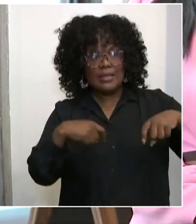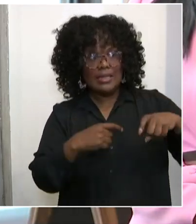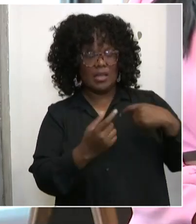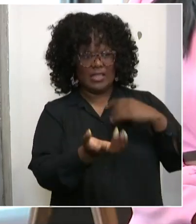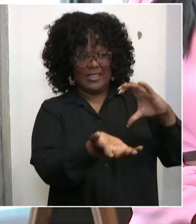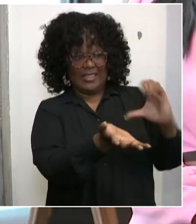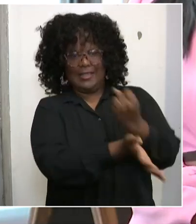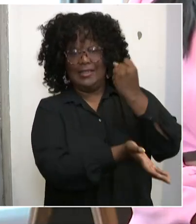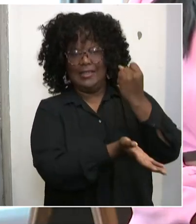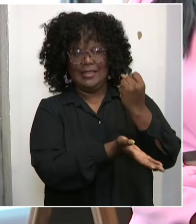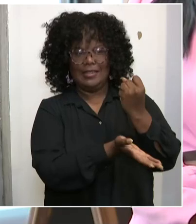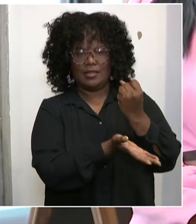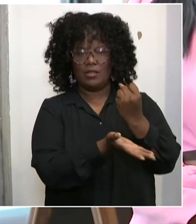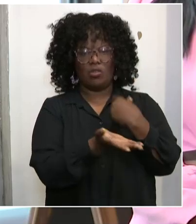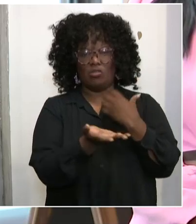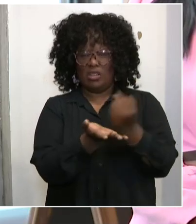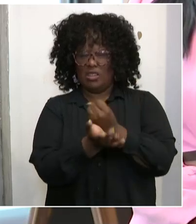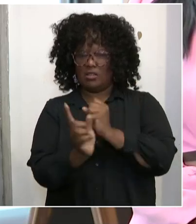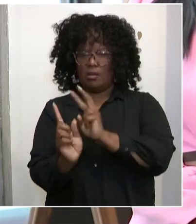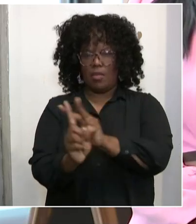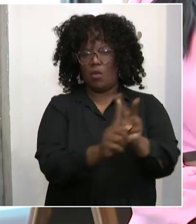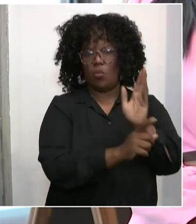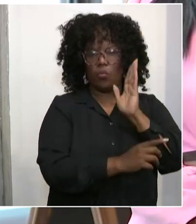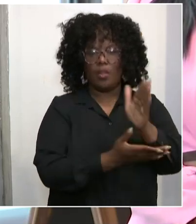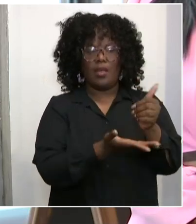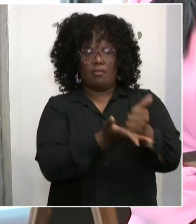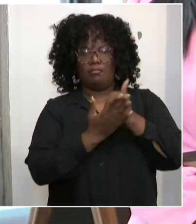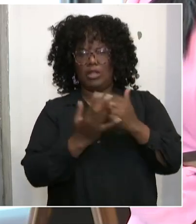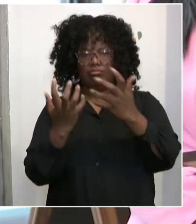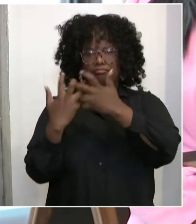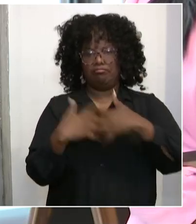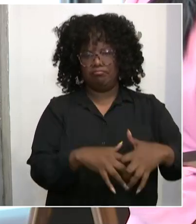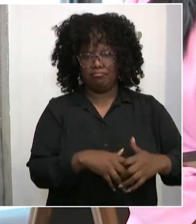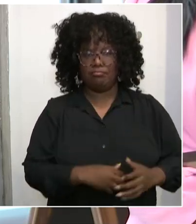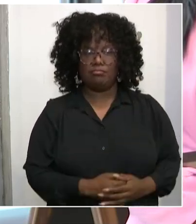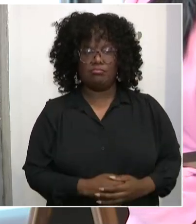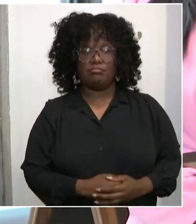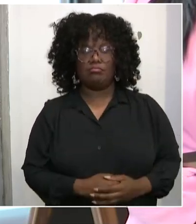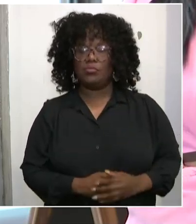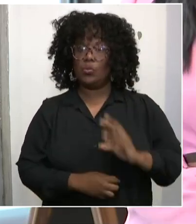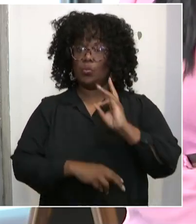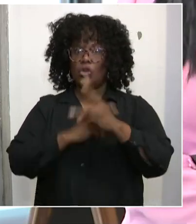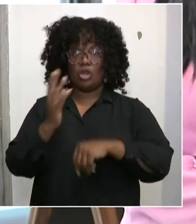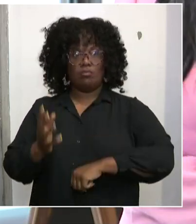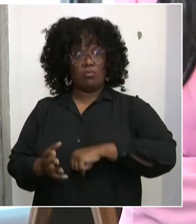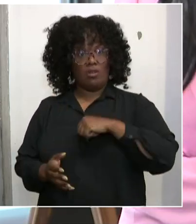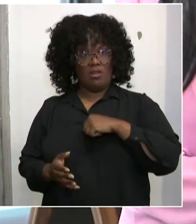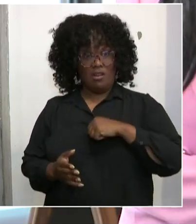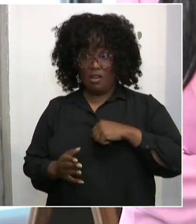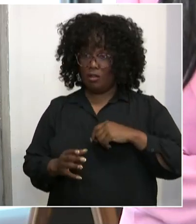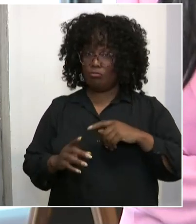this pride world pride event is no different than what we've done before in the past. Just any advice for